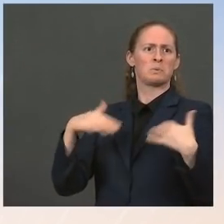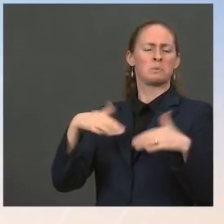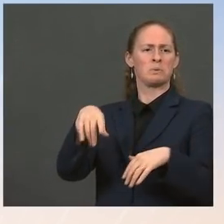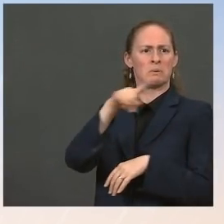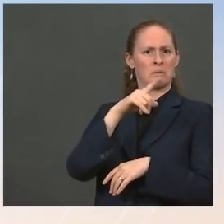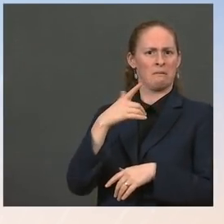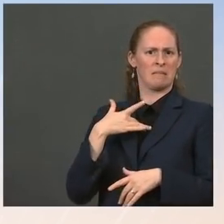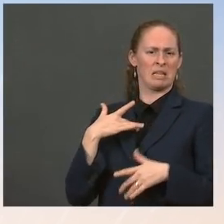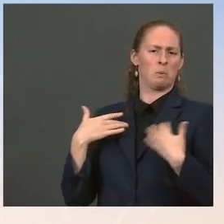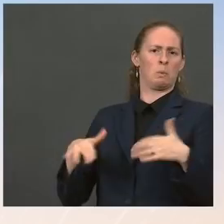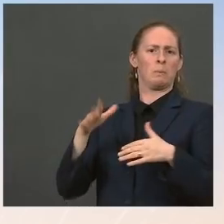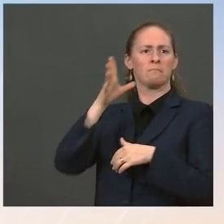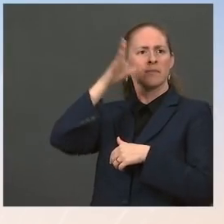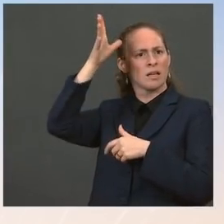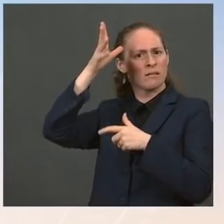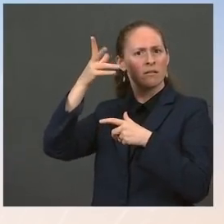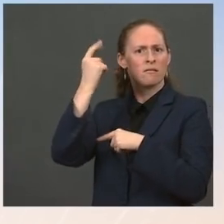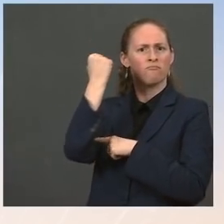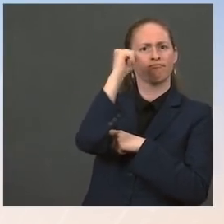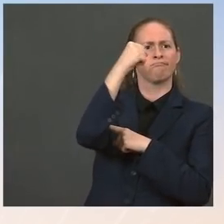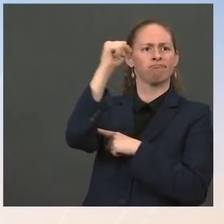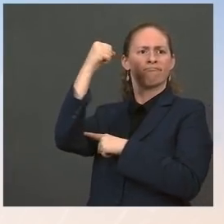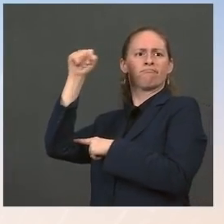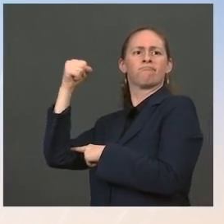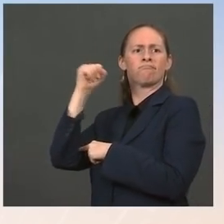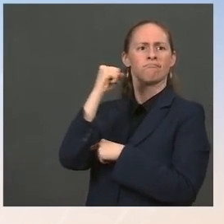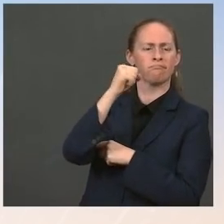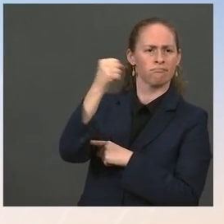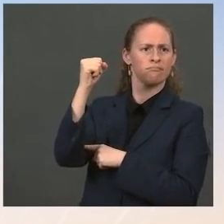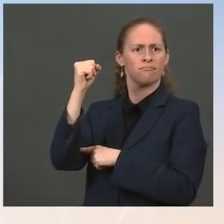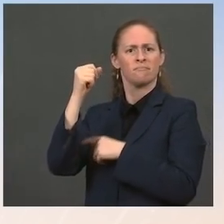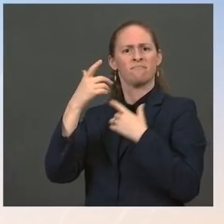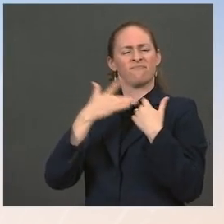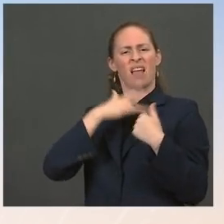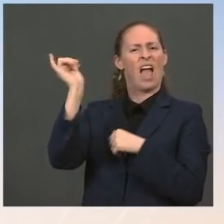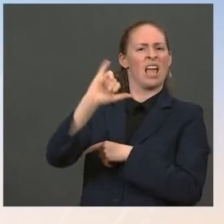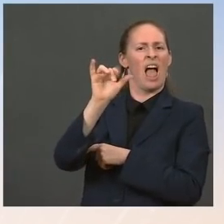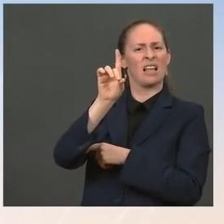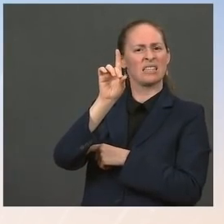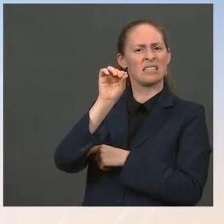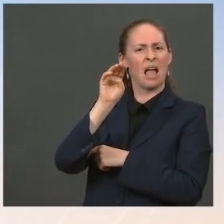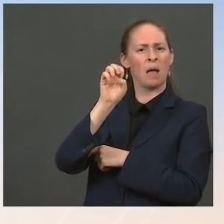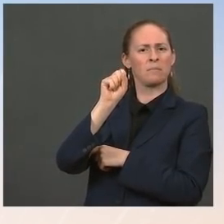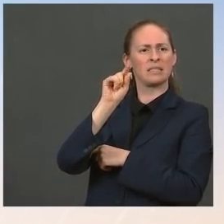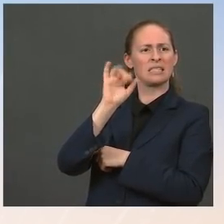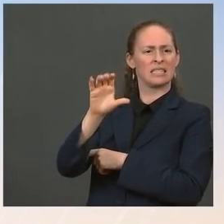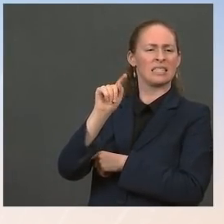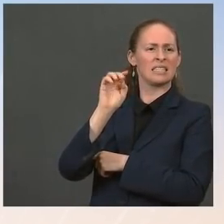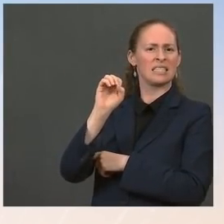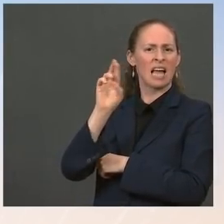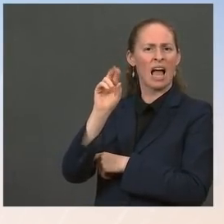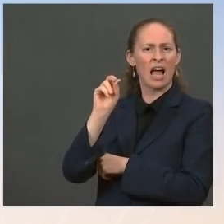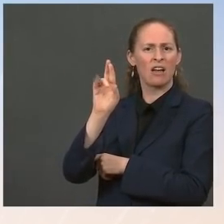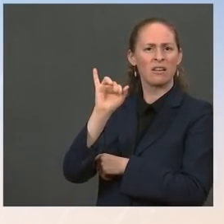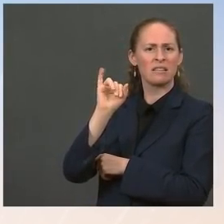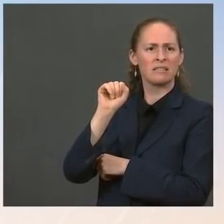"could be the equivalent to a form of domestic terrorism." And then, the Attorney General put the FBI on the case. So, does the administration agree